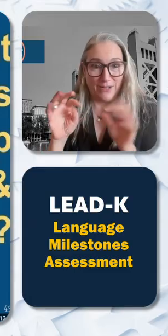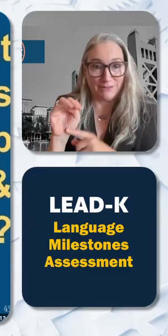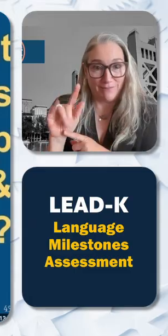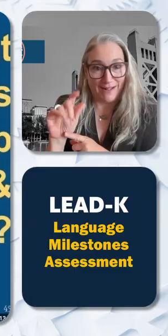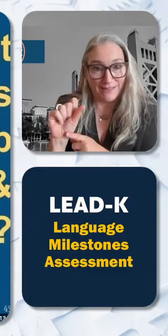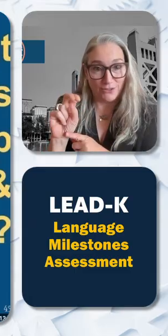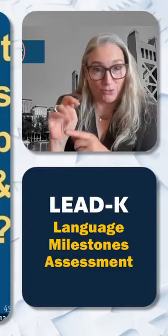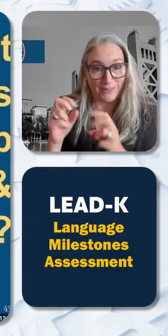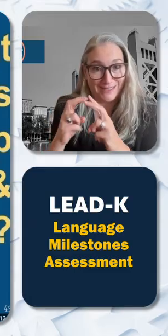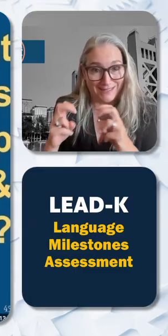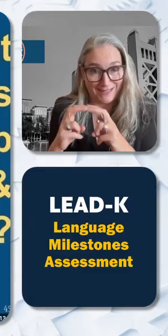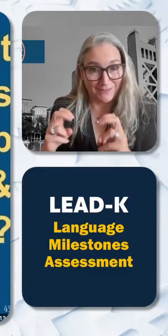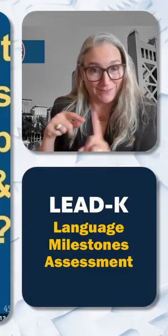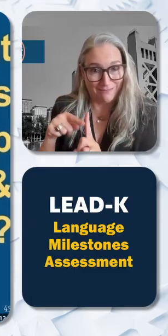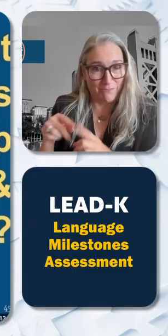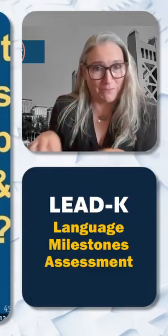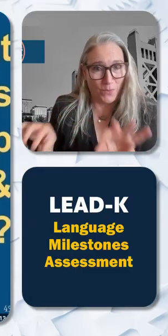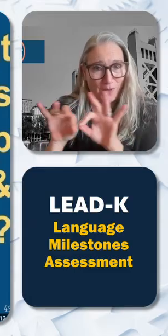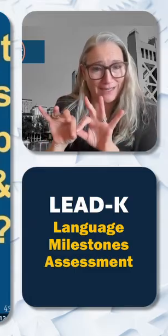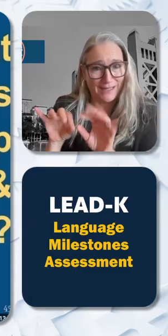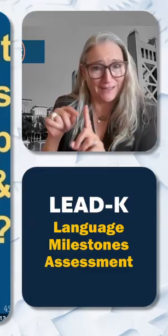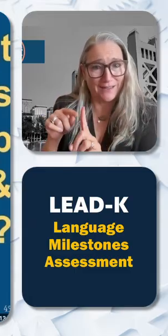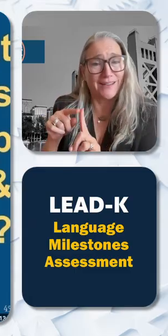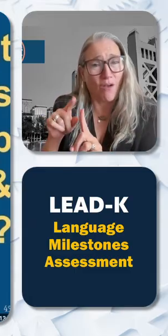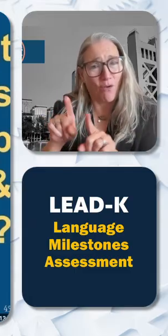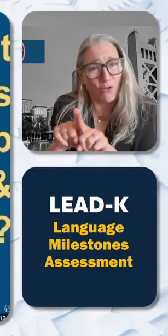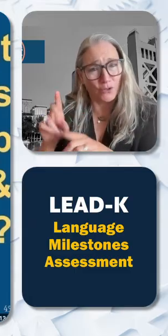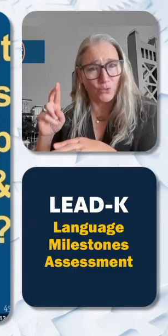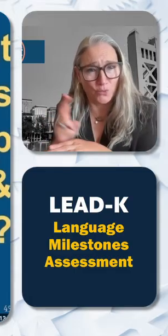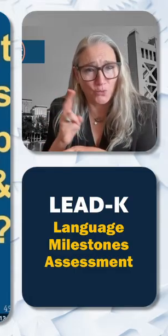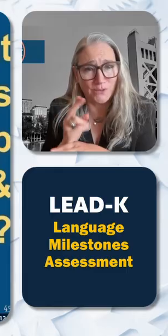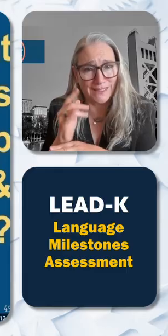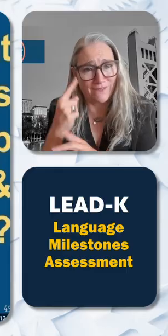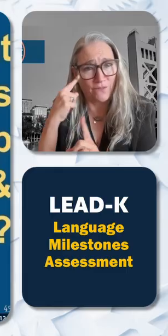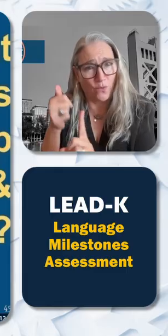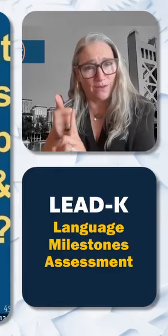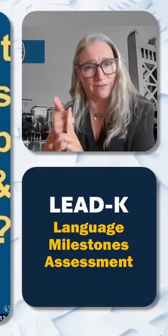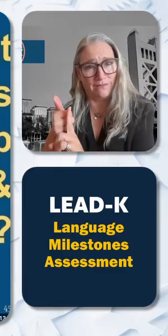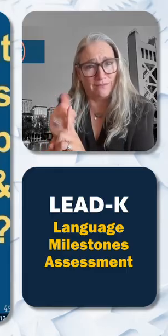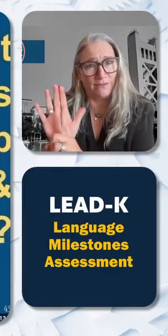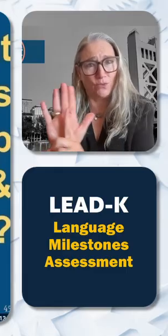And now you are aware that the language milestone assessment is critical.